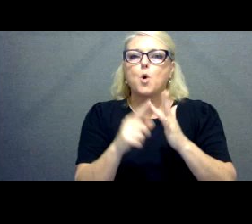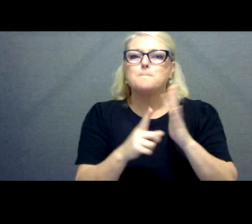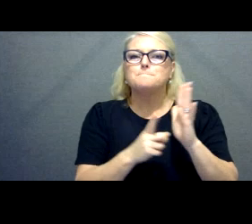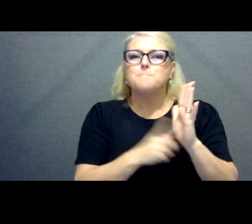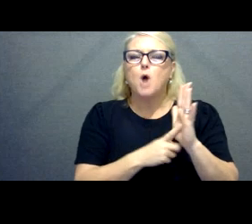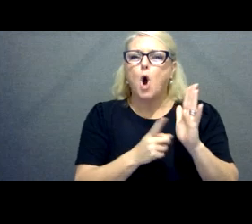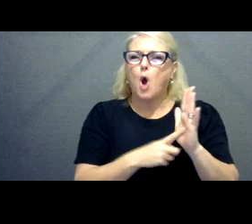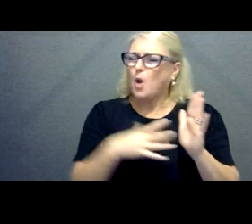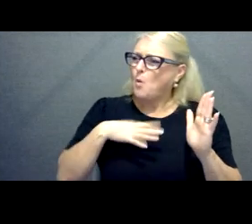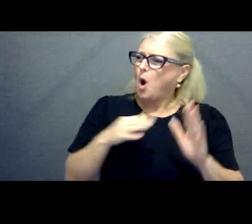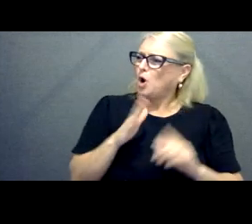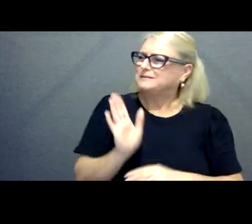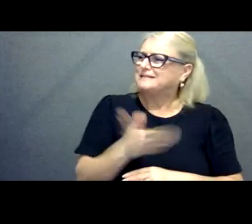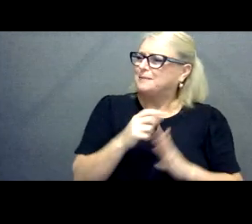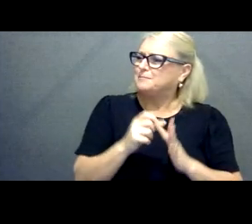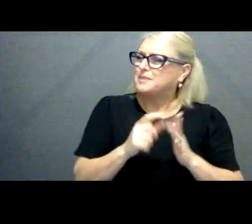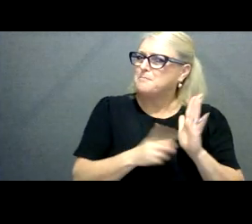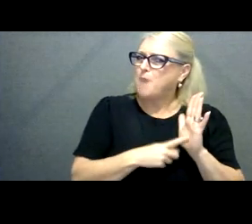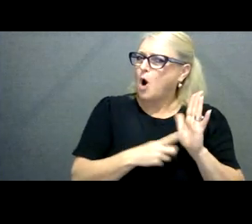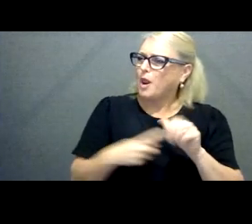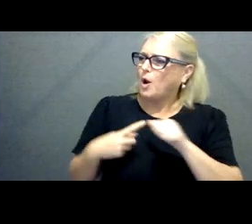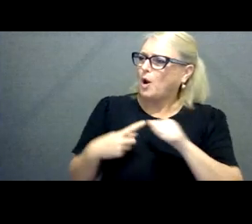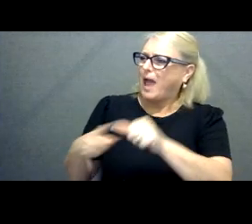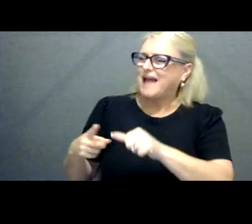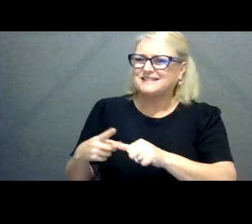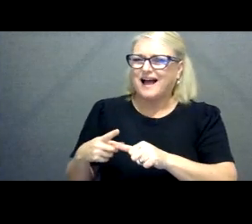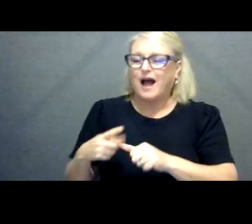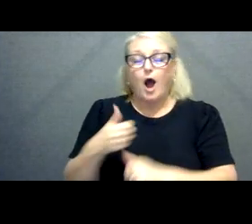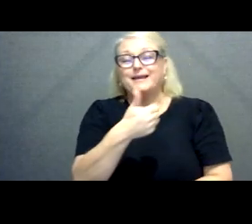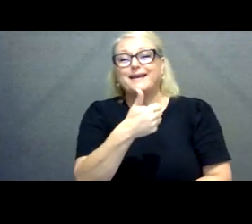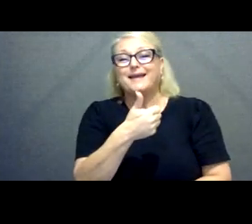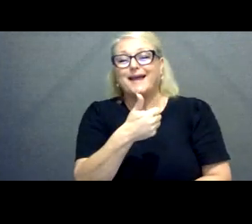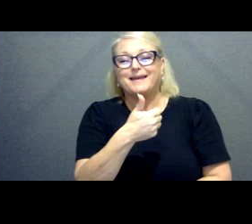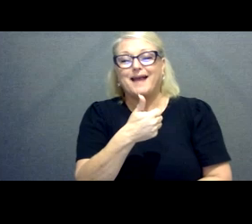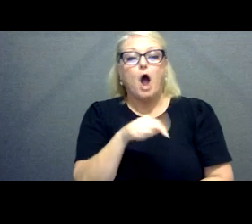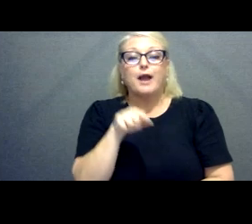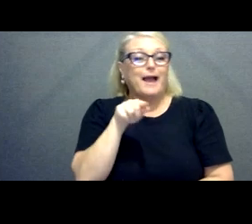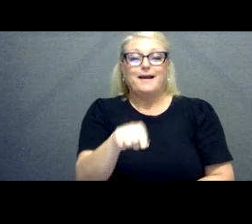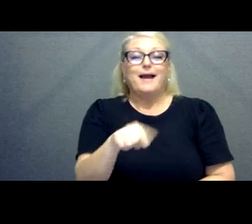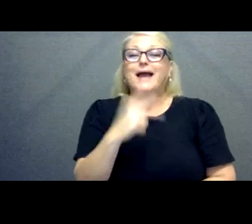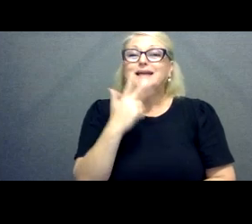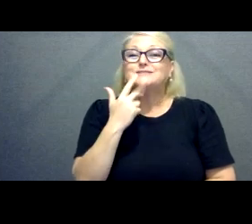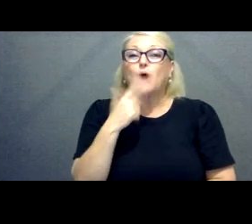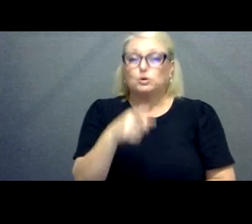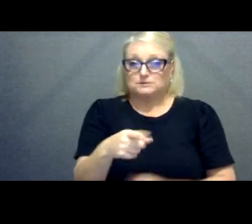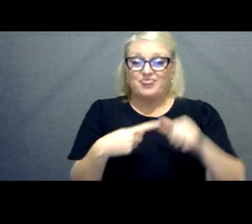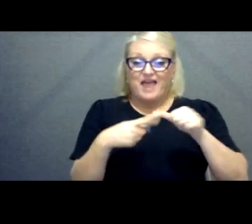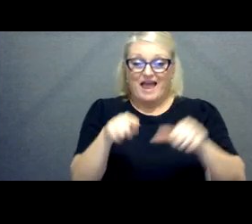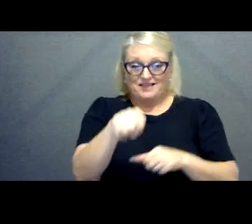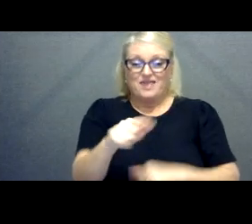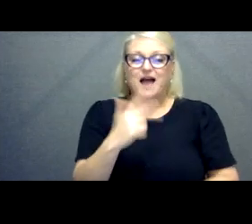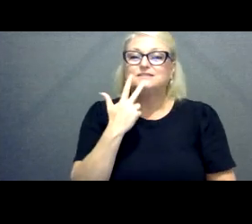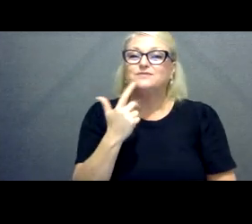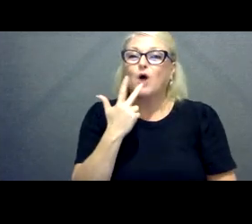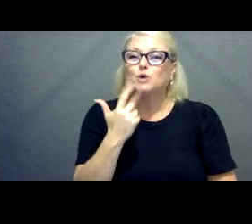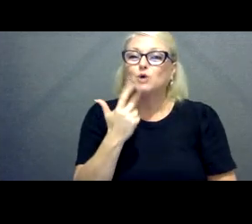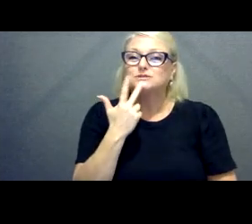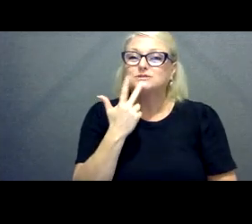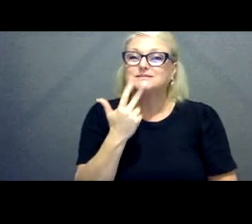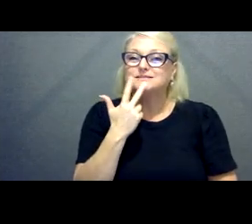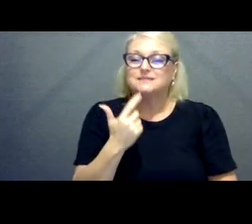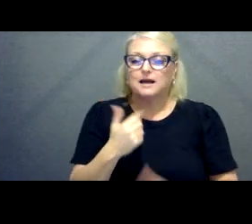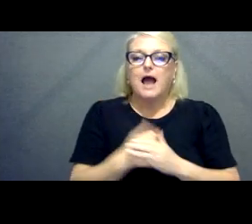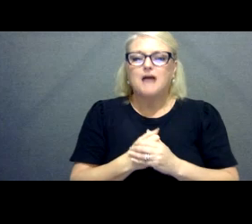answered the question uh it's false um one part both parties are able to access legal aid I think